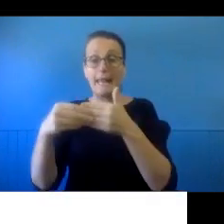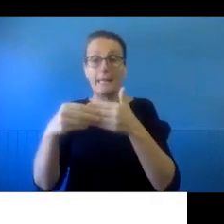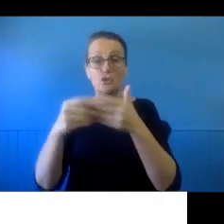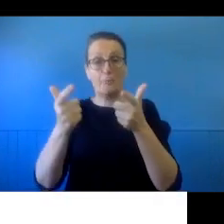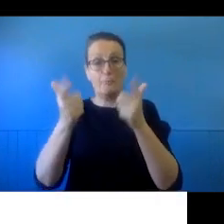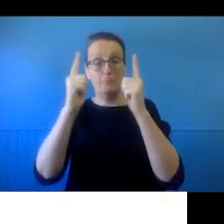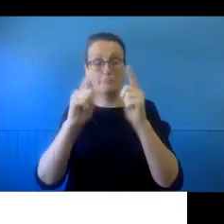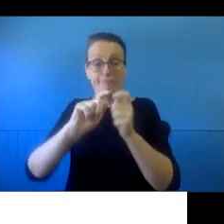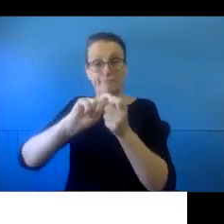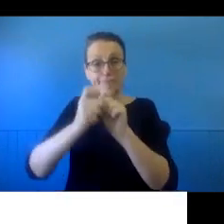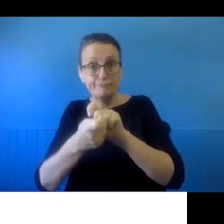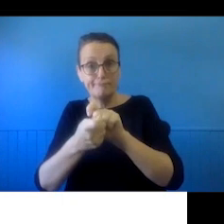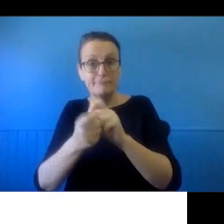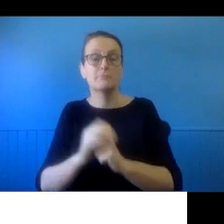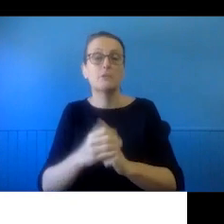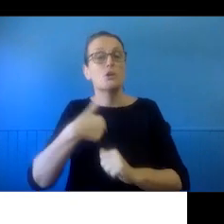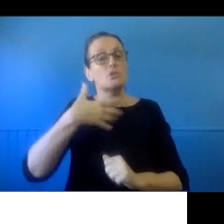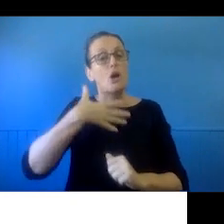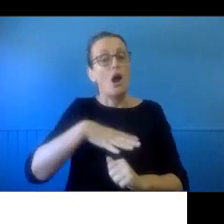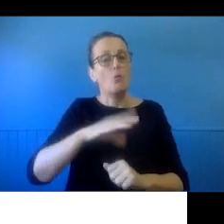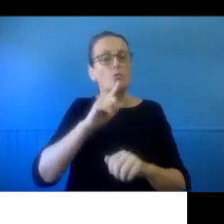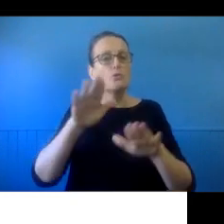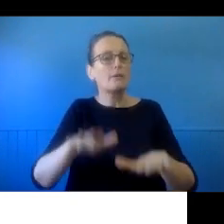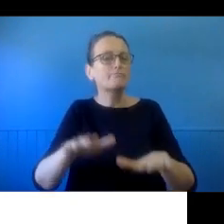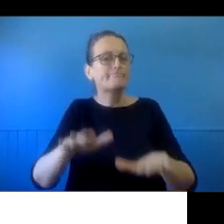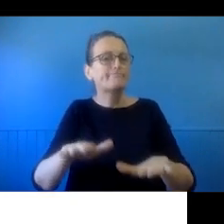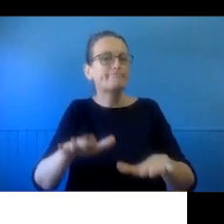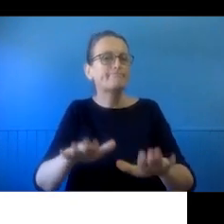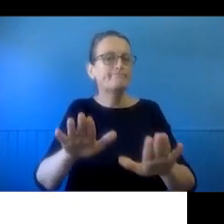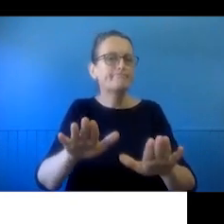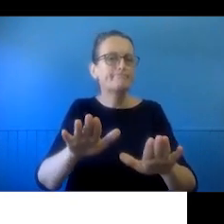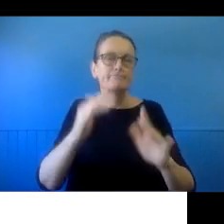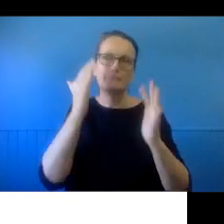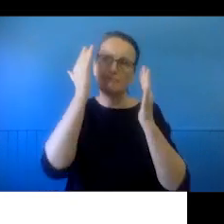I want to do is I just want to slow down and I want to reflect on and